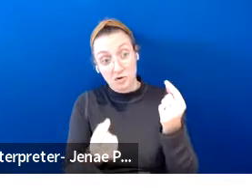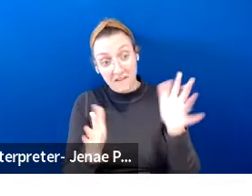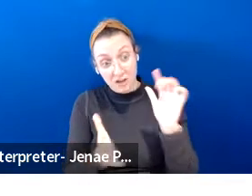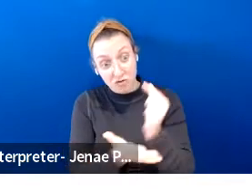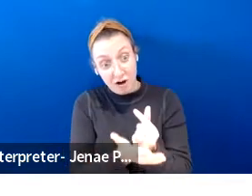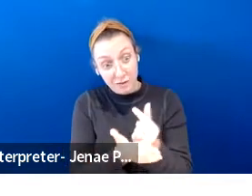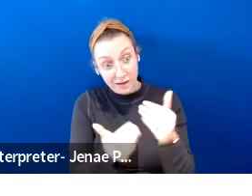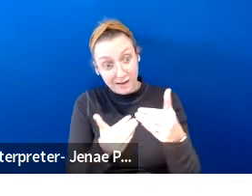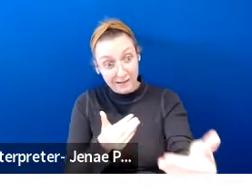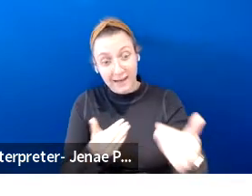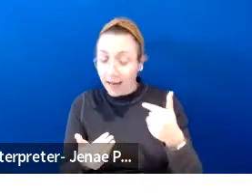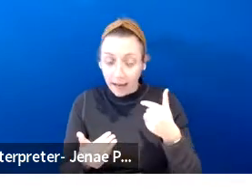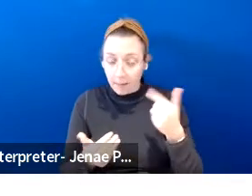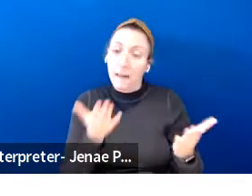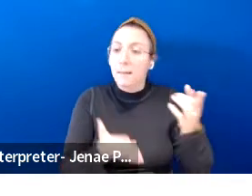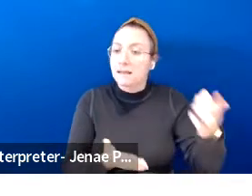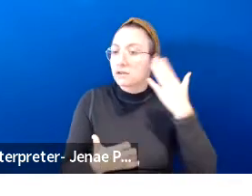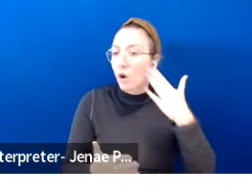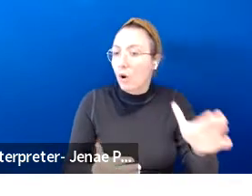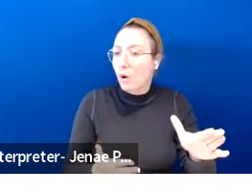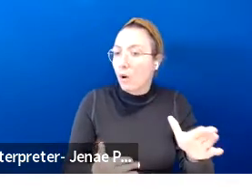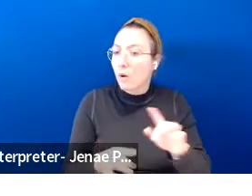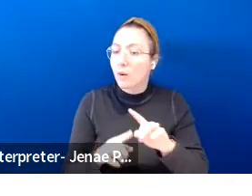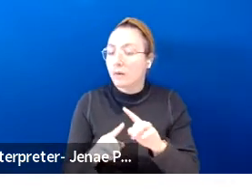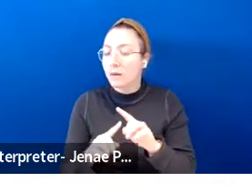But it could be something as simple as starting.